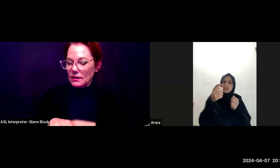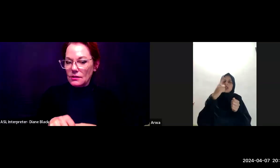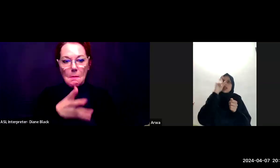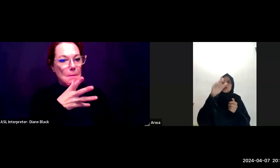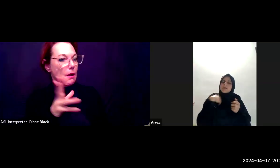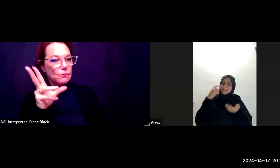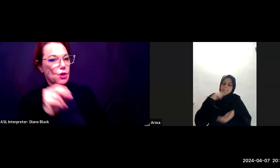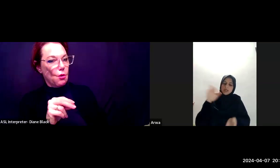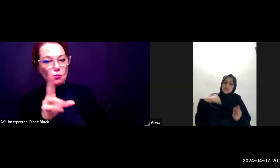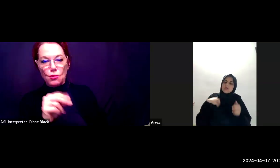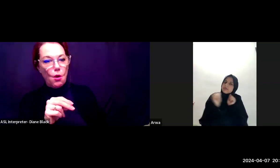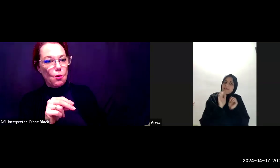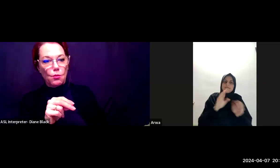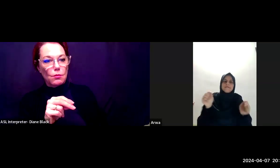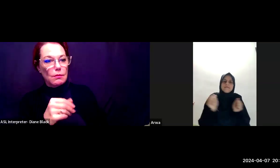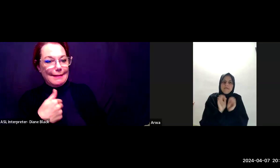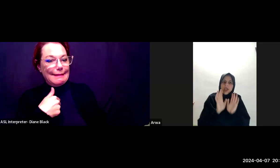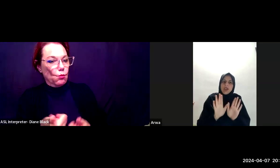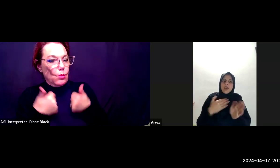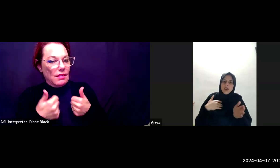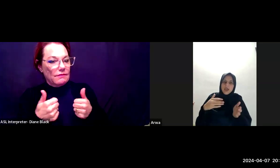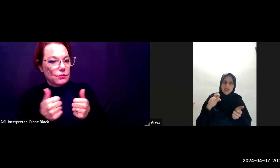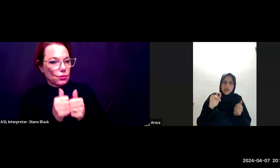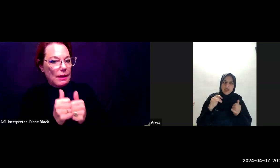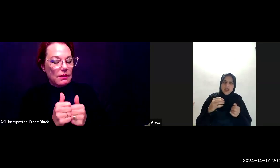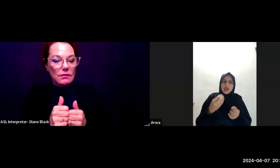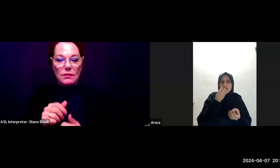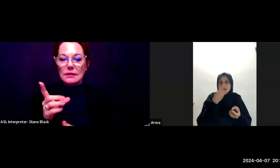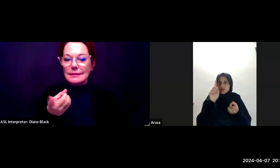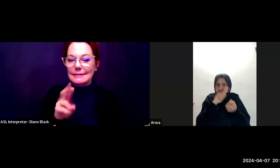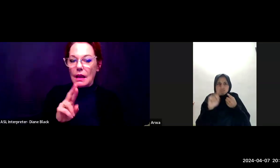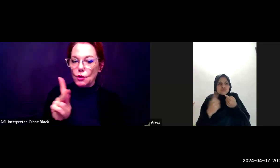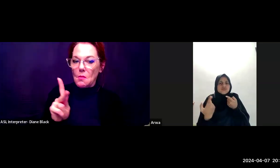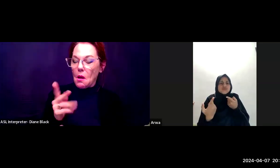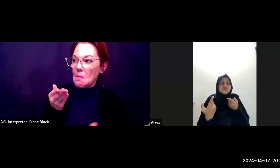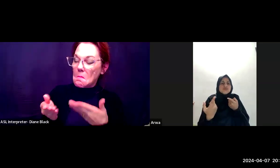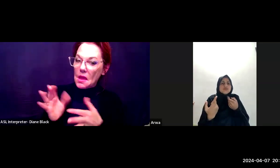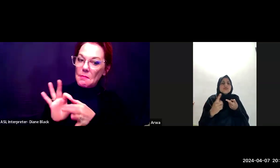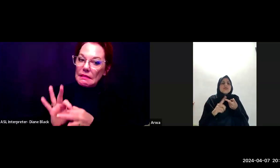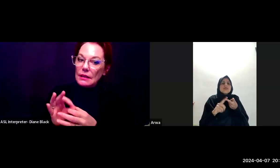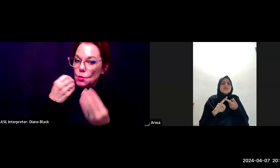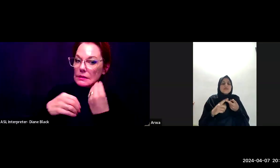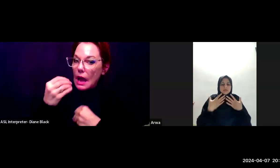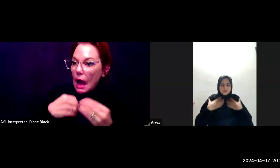I know that. [Dr Kumar speaking] it could be something with diet it could be you know some kind of Lifestyle practice.